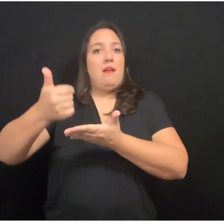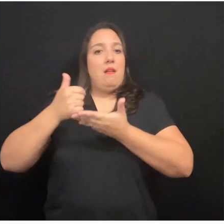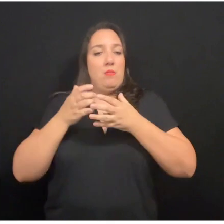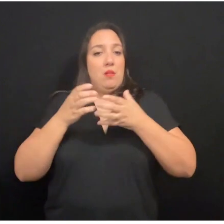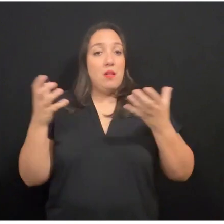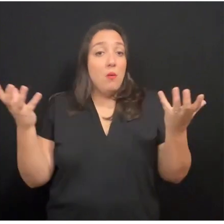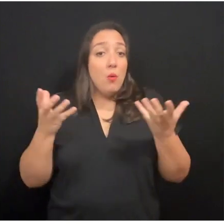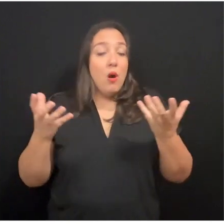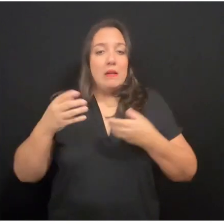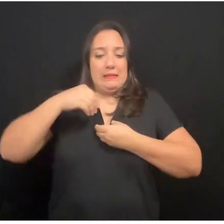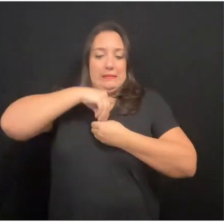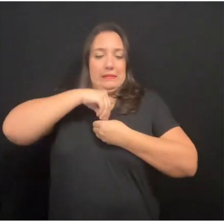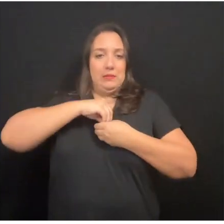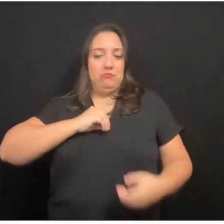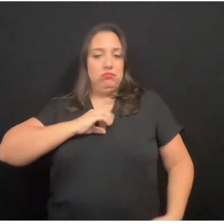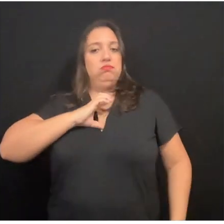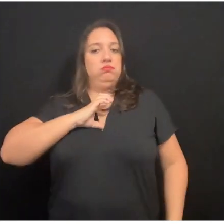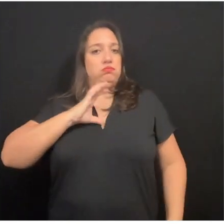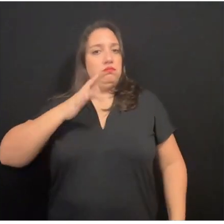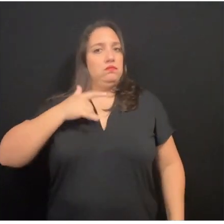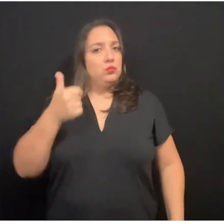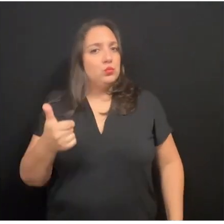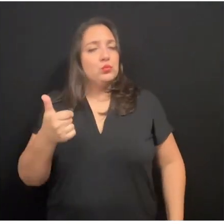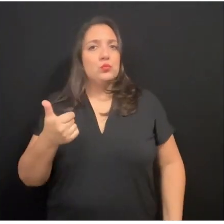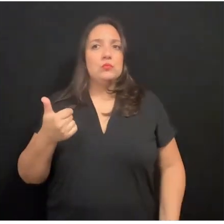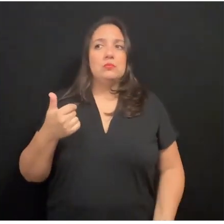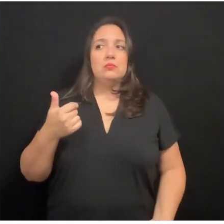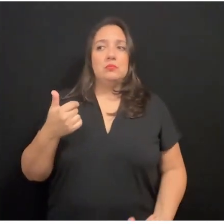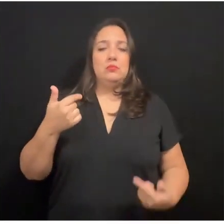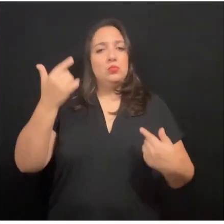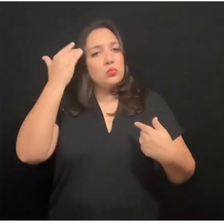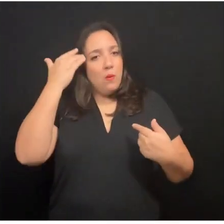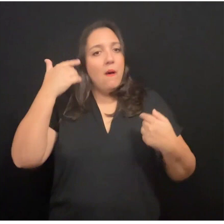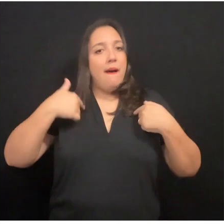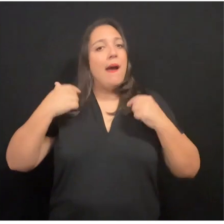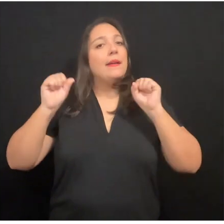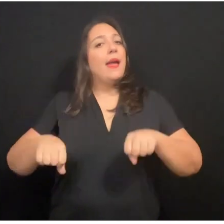with the part of raising your self-esteem to know that you can do it.